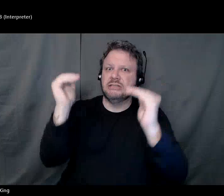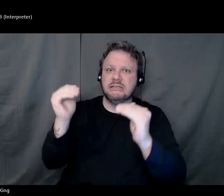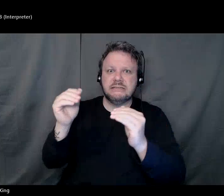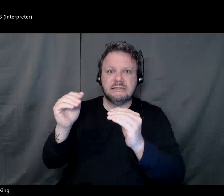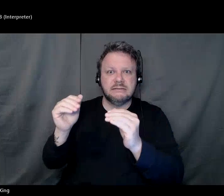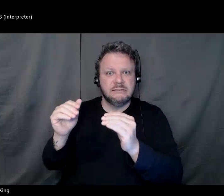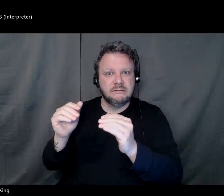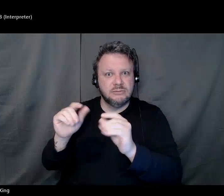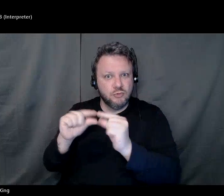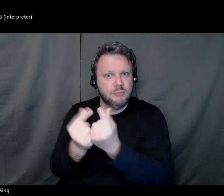They are.